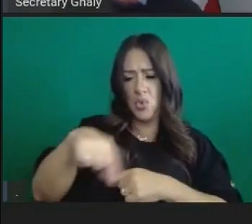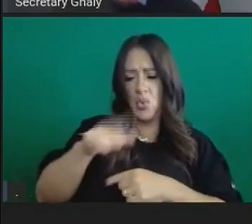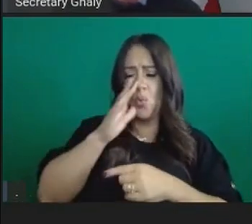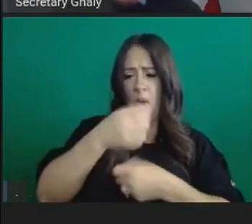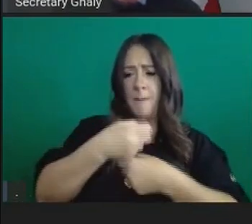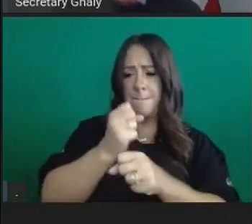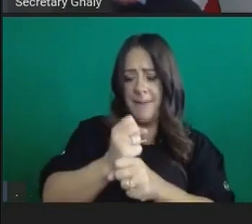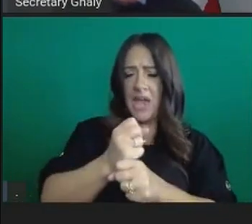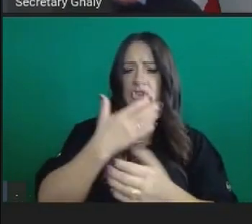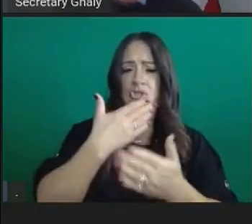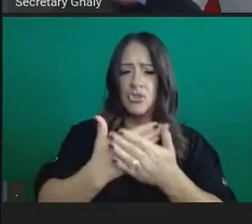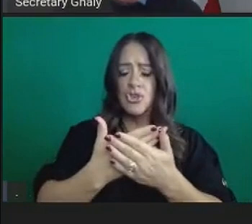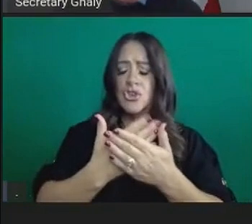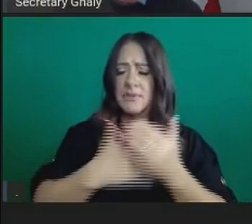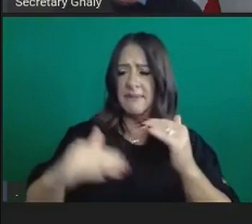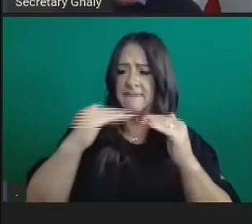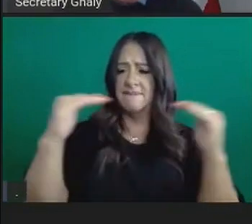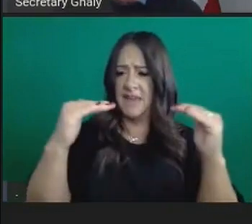THINKING ABOUT CRISIS CARE SO